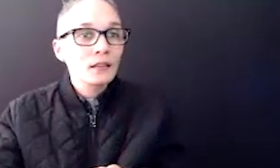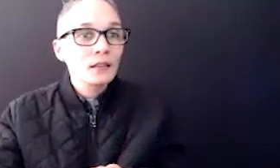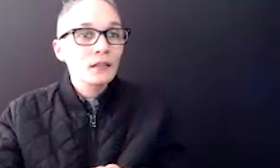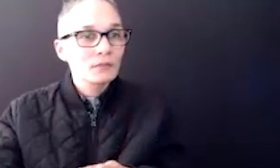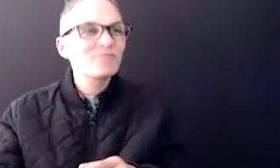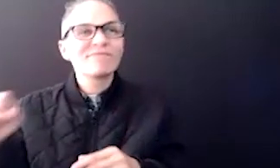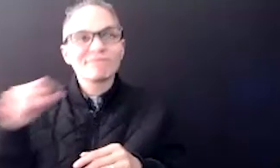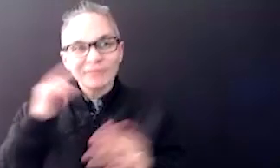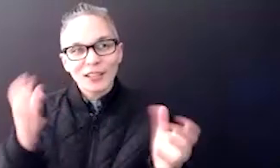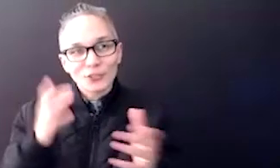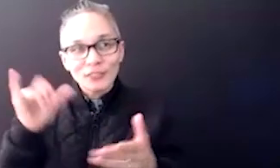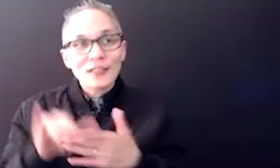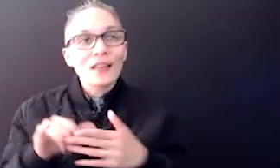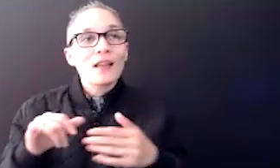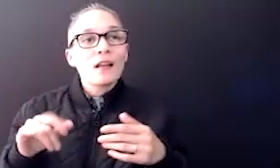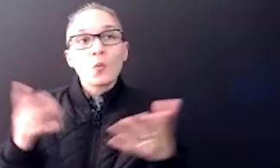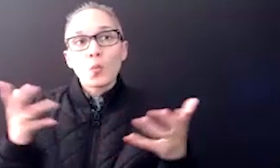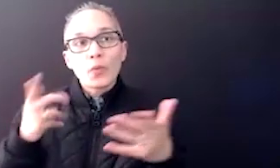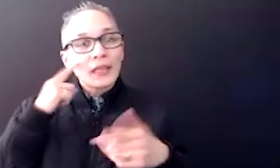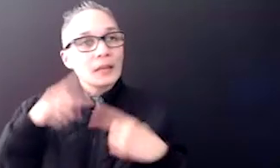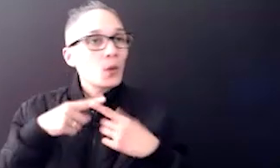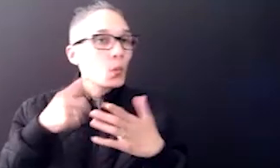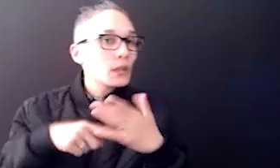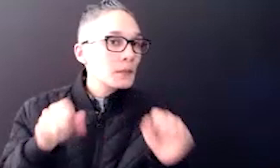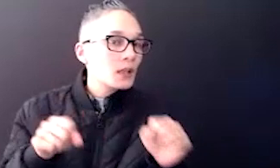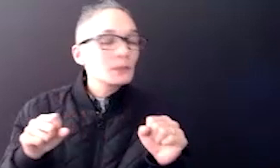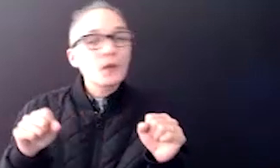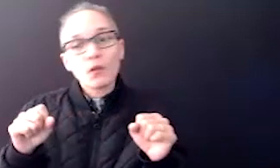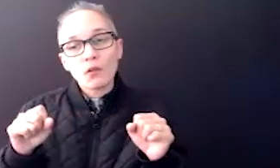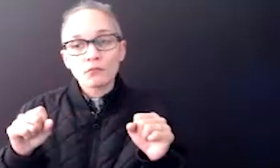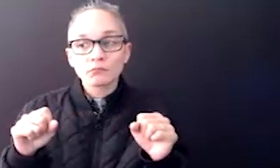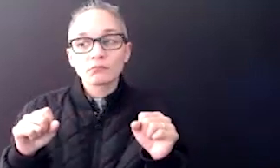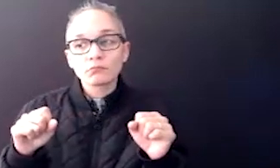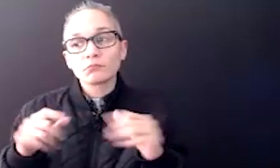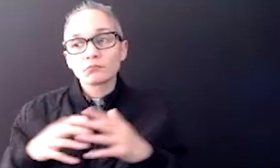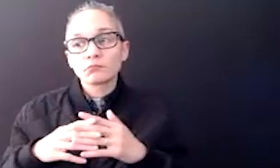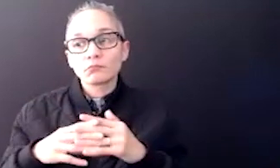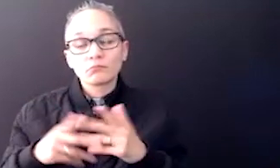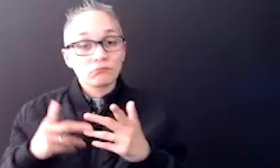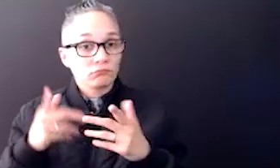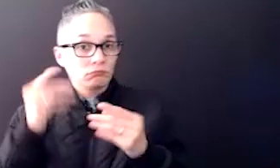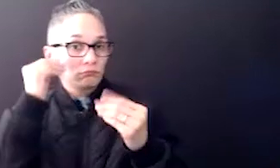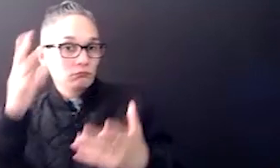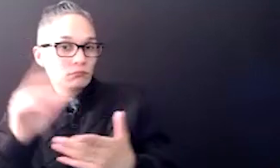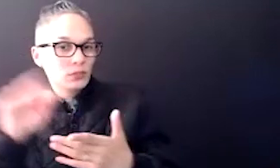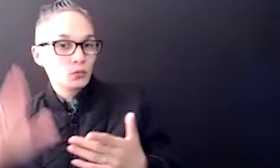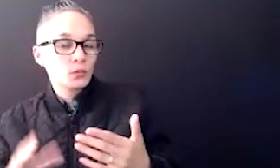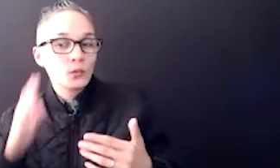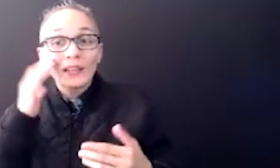think about, you know, what is possible for you. You know, one thing, is, you know, letting students know if you're not available on weekends,